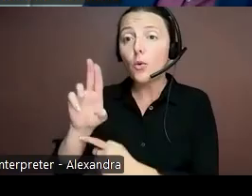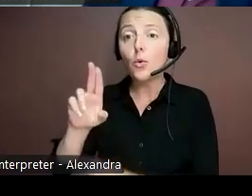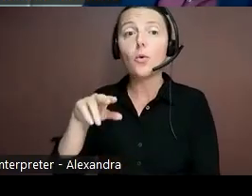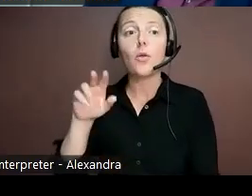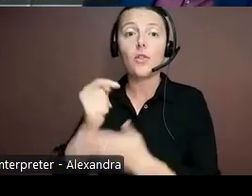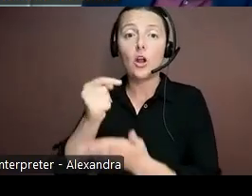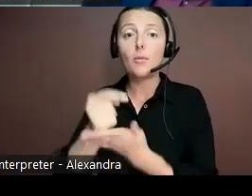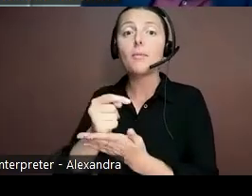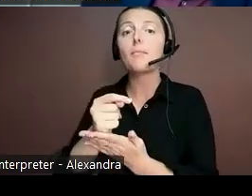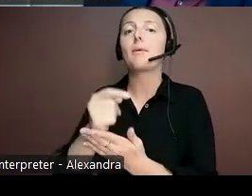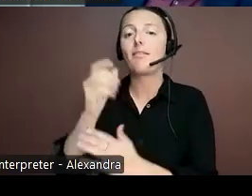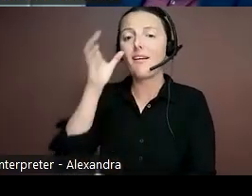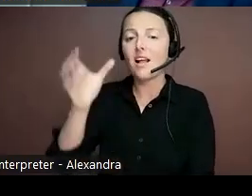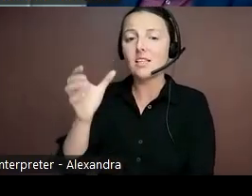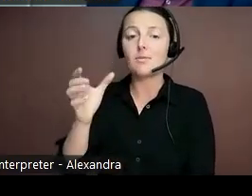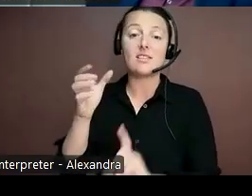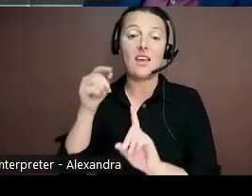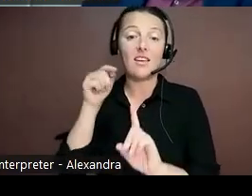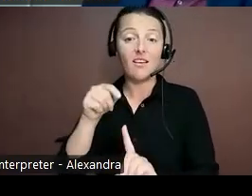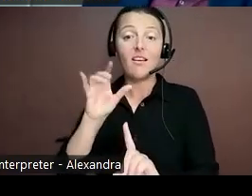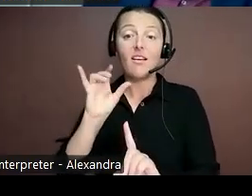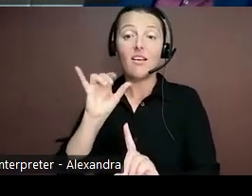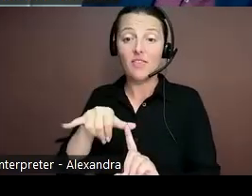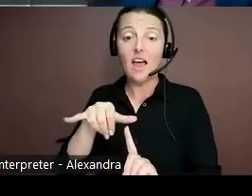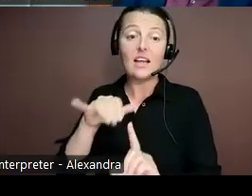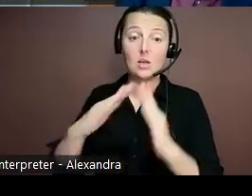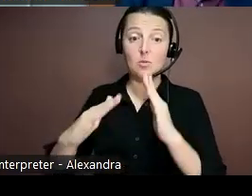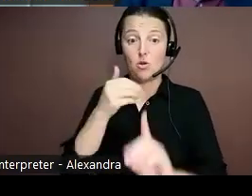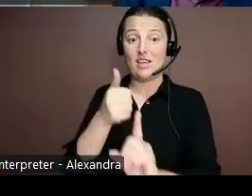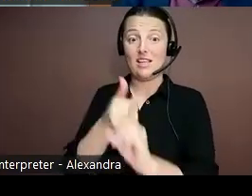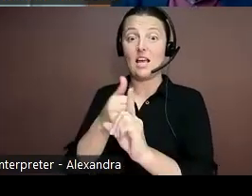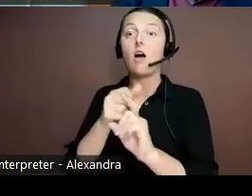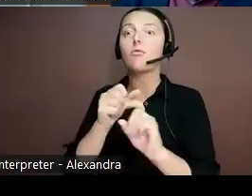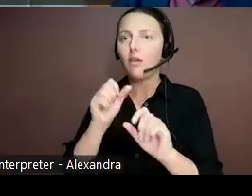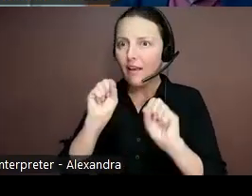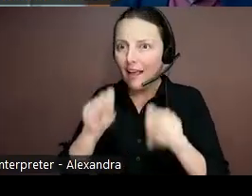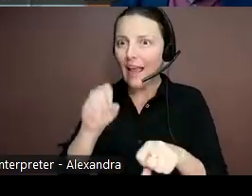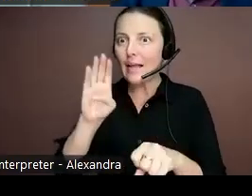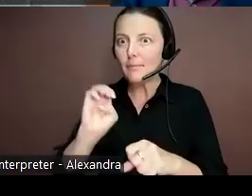you can get a big uh quite a bang for your buck. Uh and so we've focused quite a bit on you know